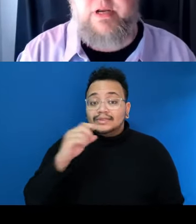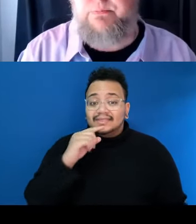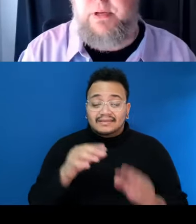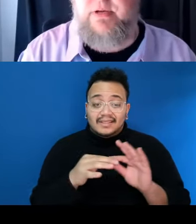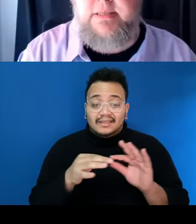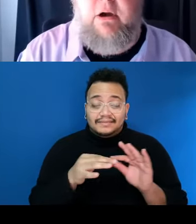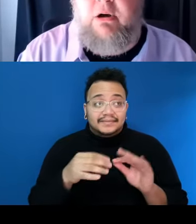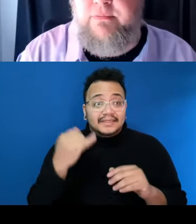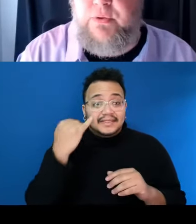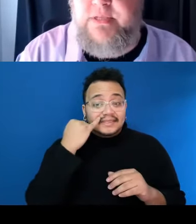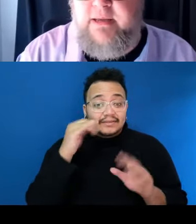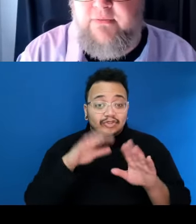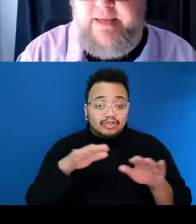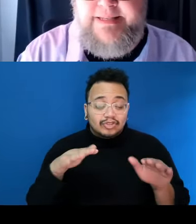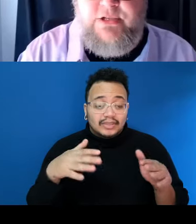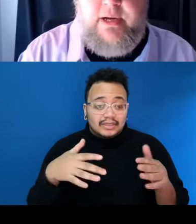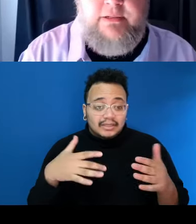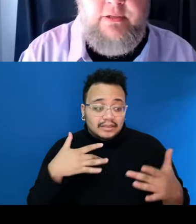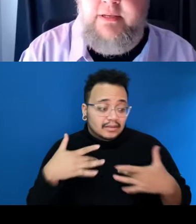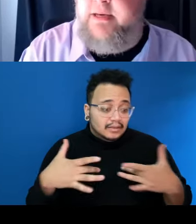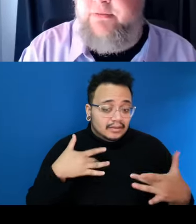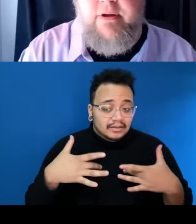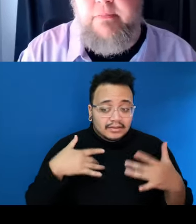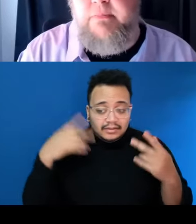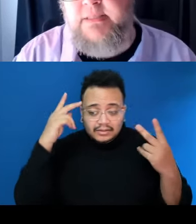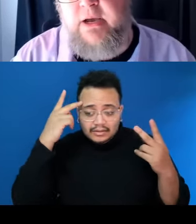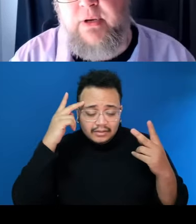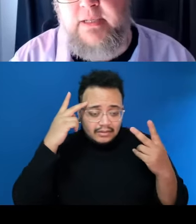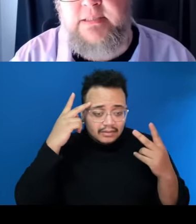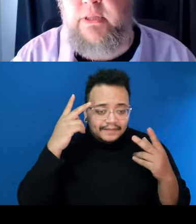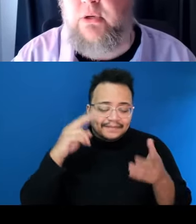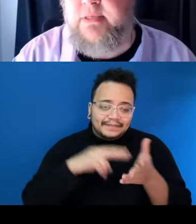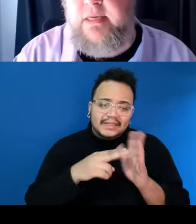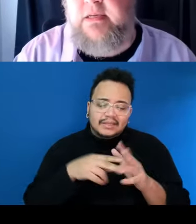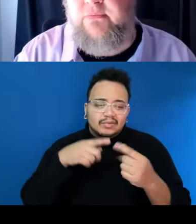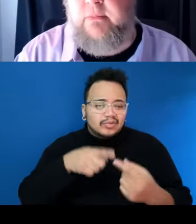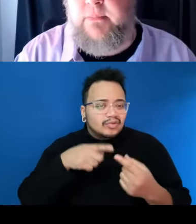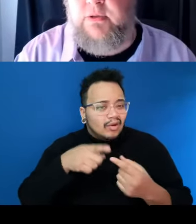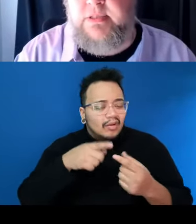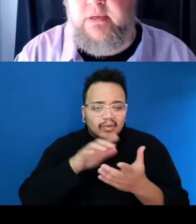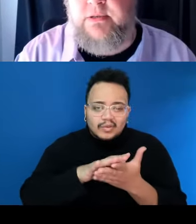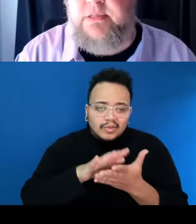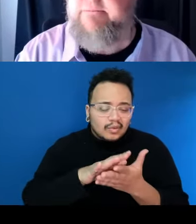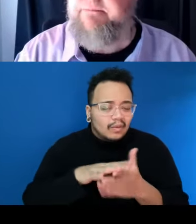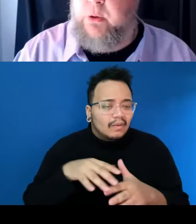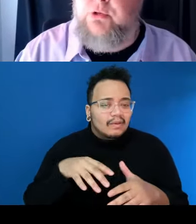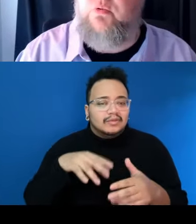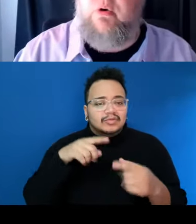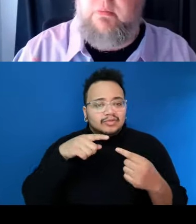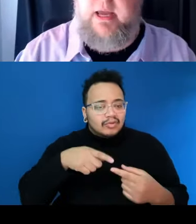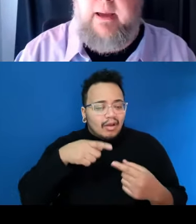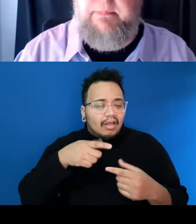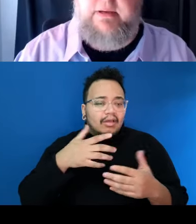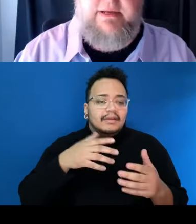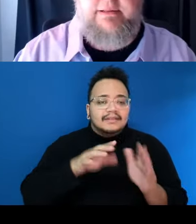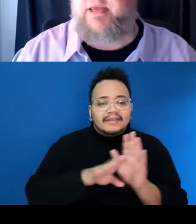or experiencing all of those negative things in childhood, they're gonna miss out on some of those key developmental skills that would normally happen.